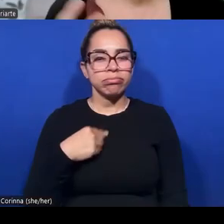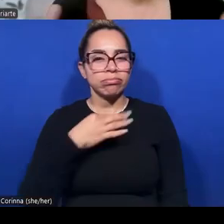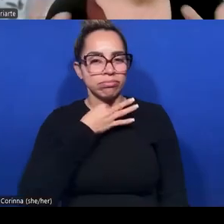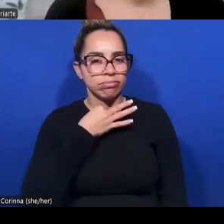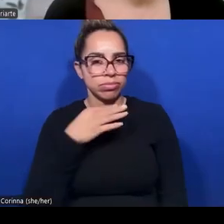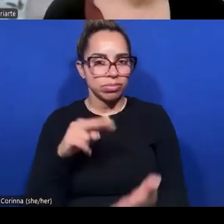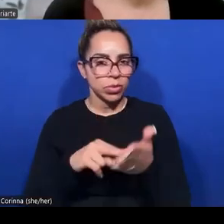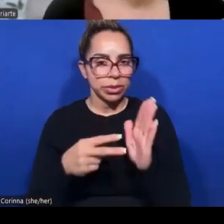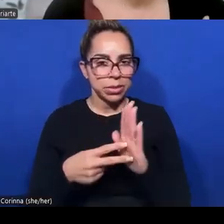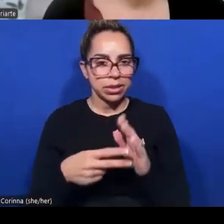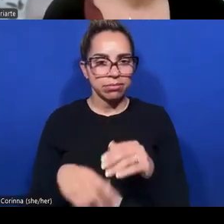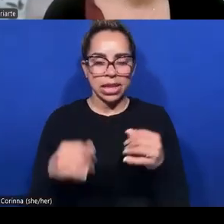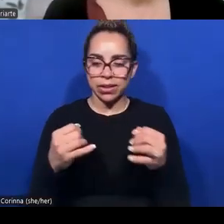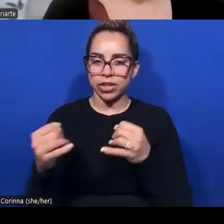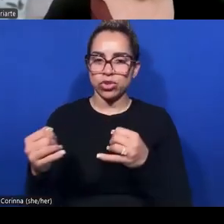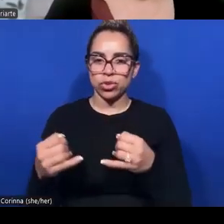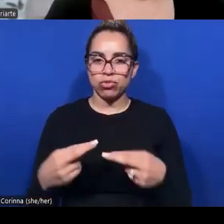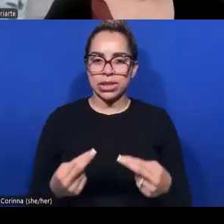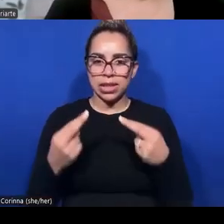An individual residing in the US?